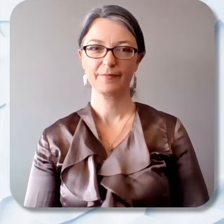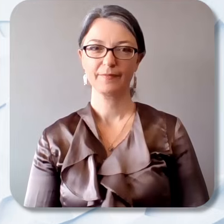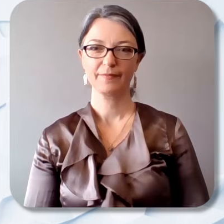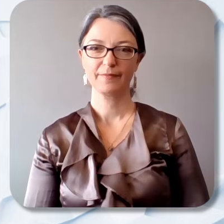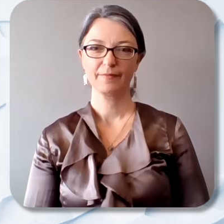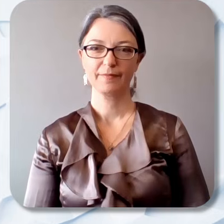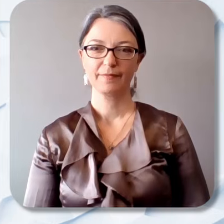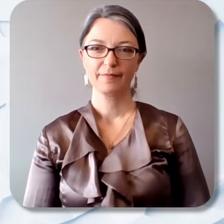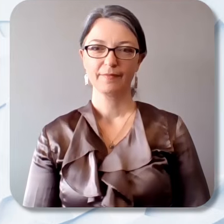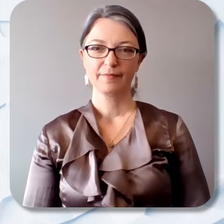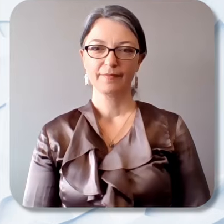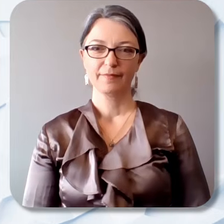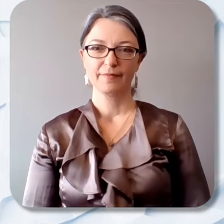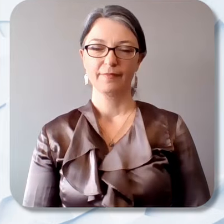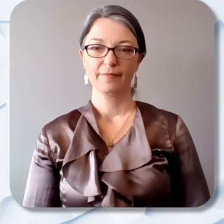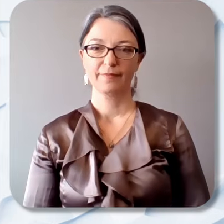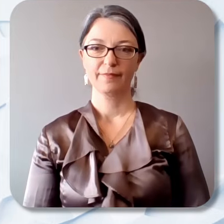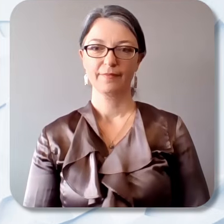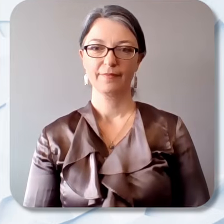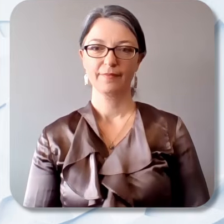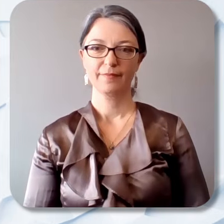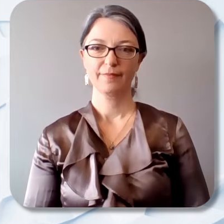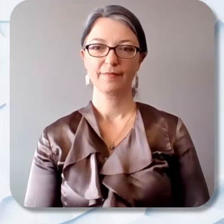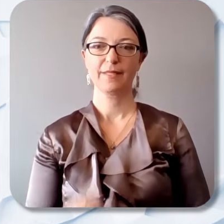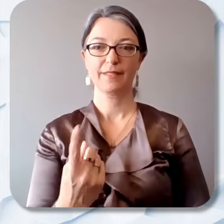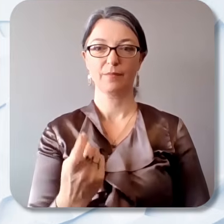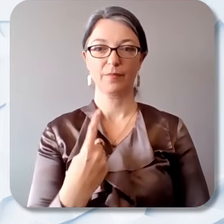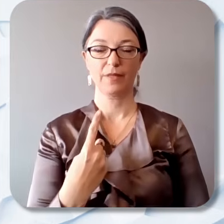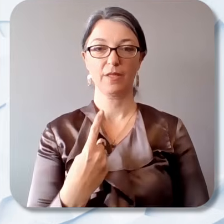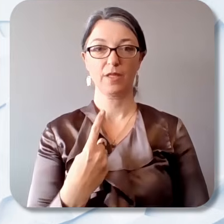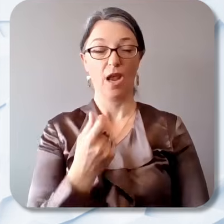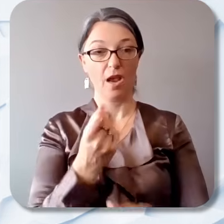So somebody is asking was, is this a yearly mandate?